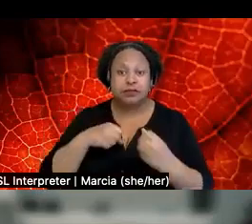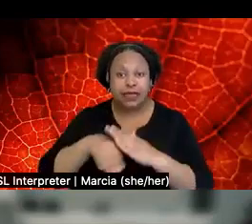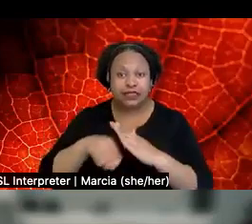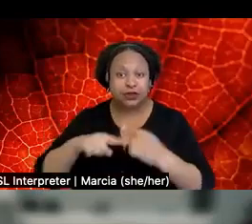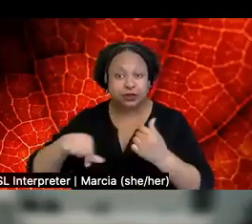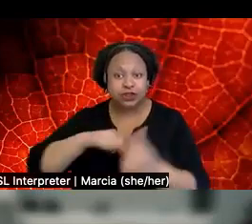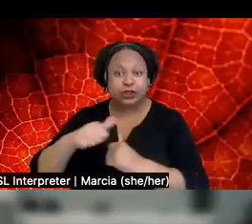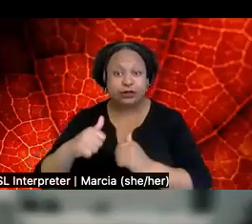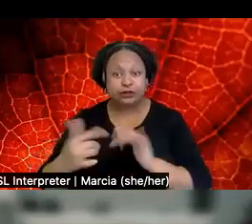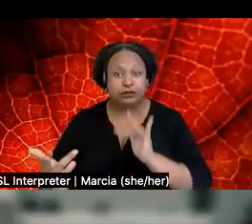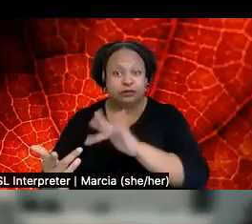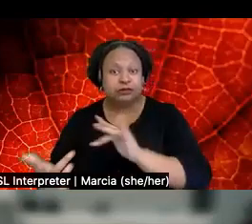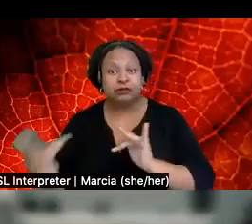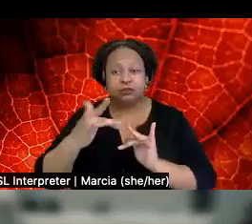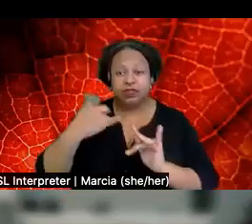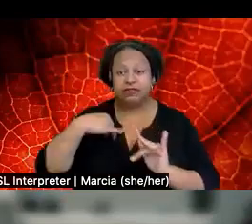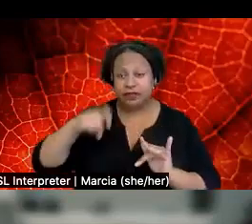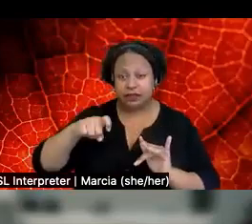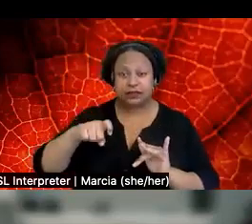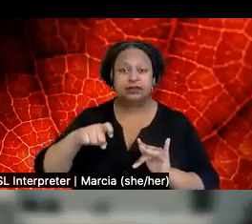on an as needed basis on a per case basis.